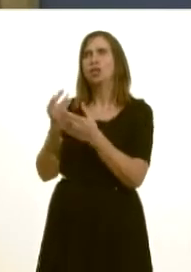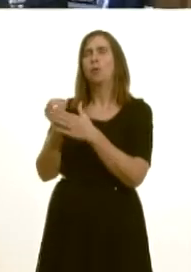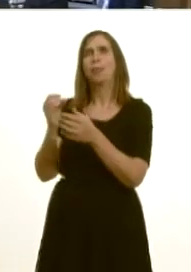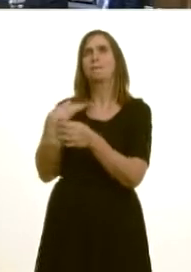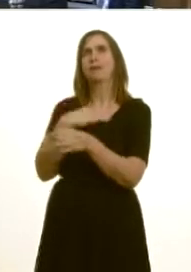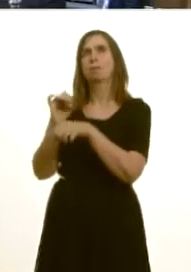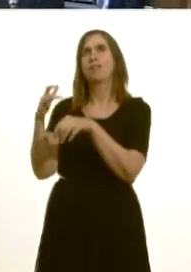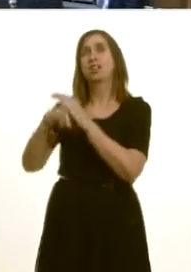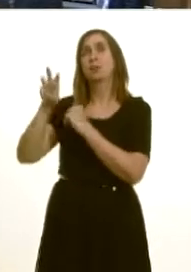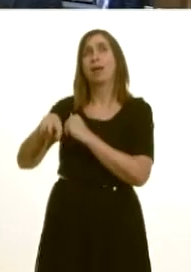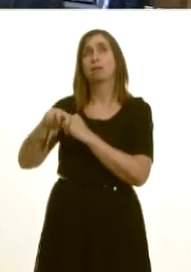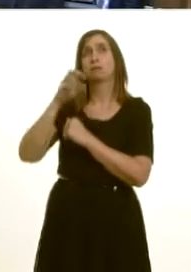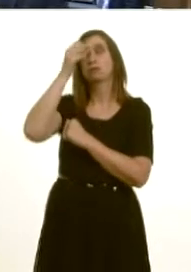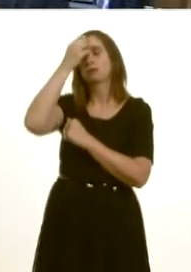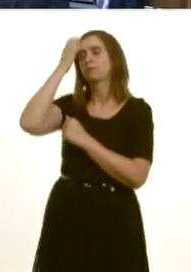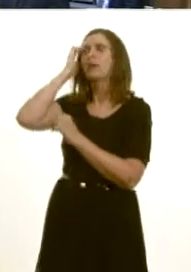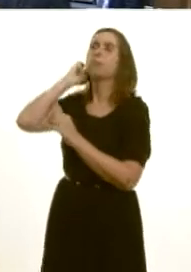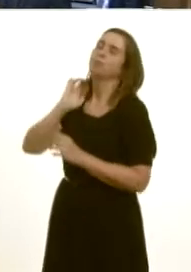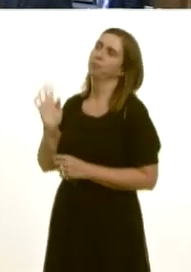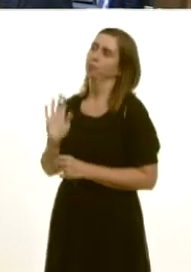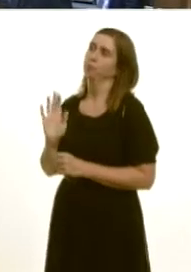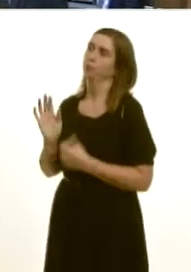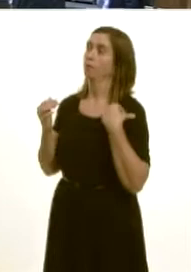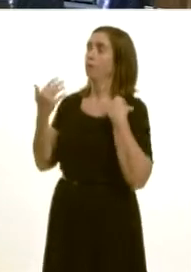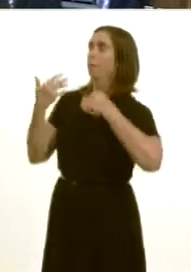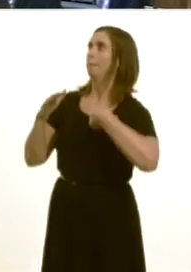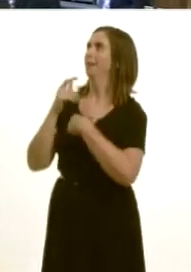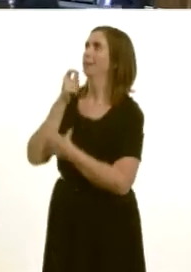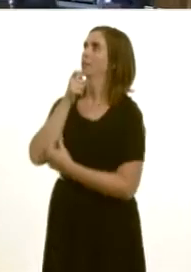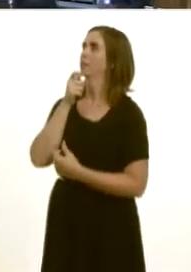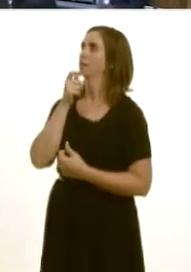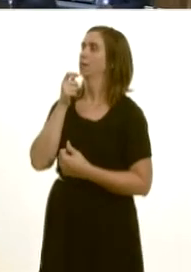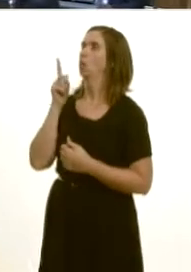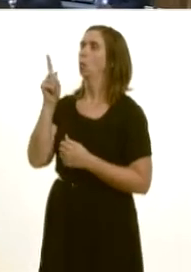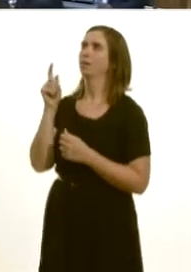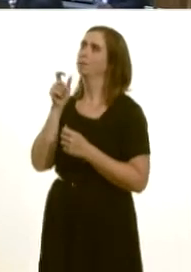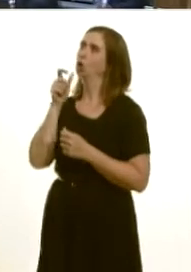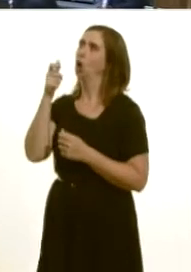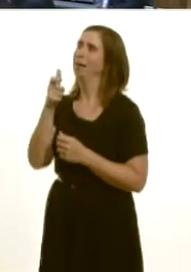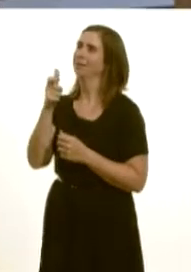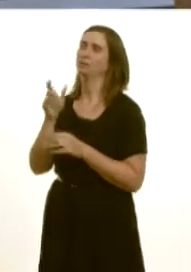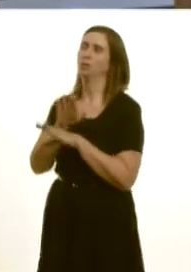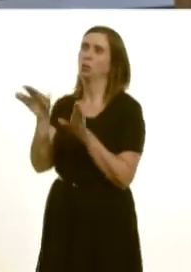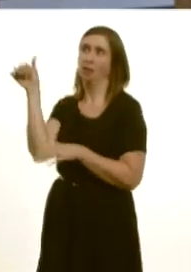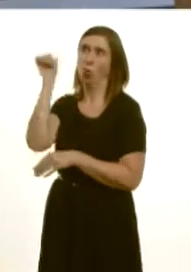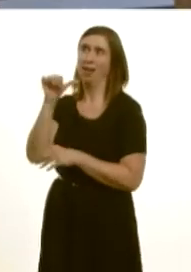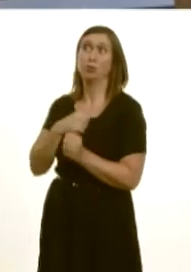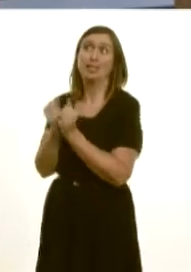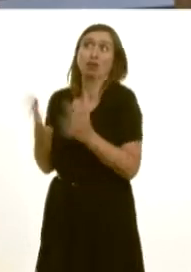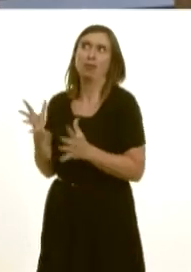in Wales? Carwyn Jones: No. I think a comment was made that was not wise. It was a comment that we disagreed with; we made that clear. We do